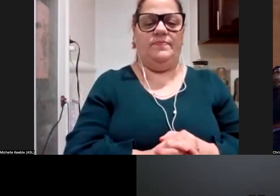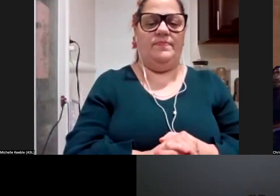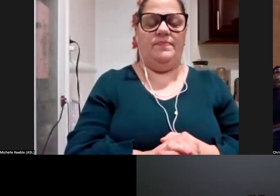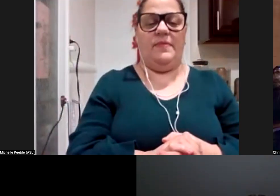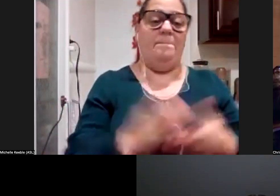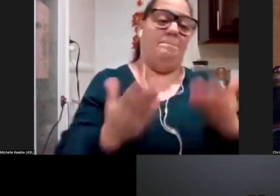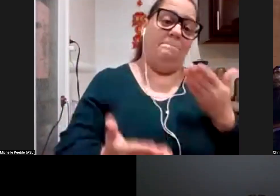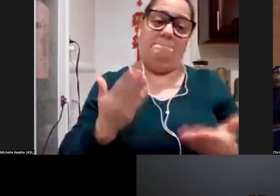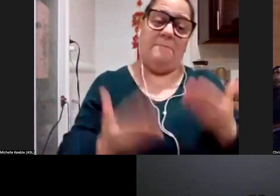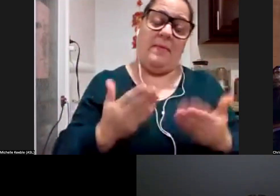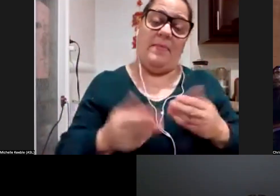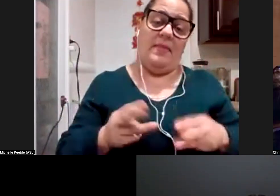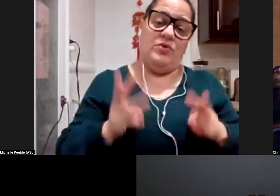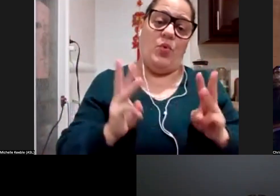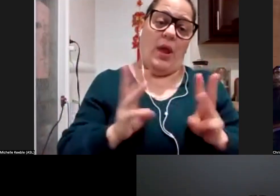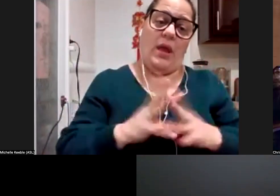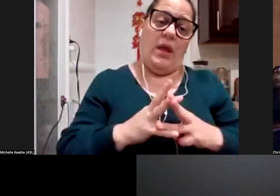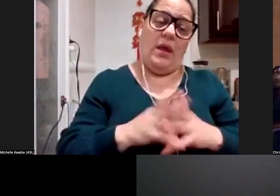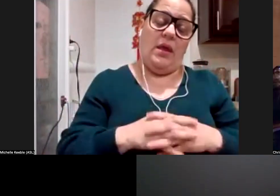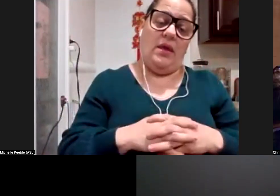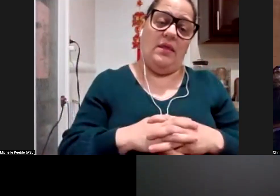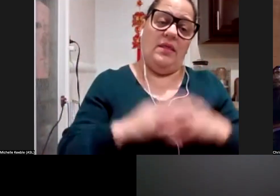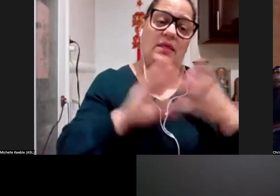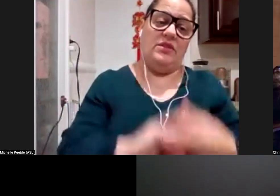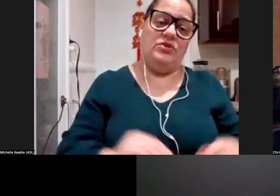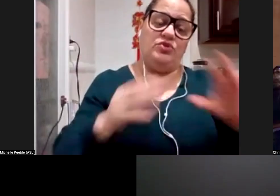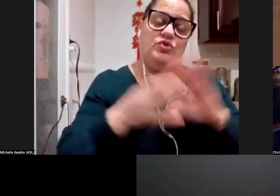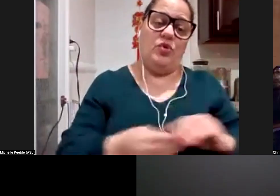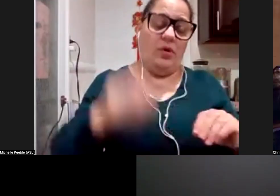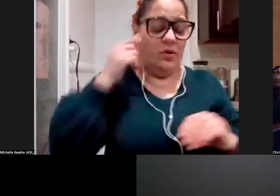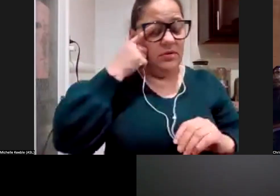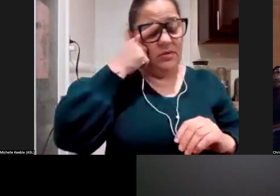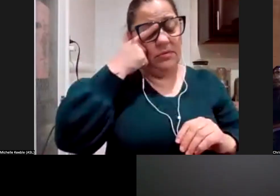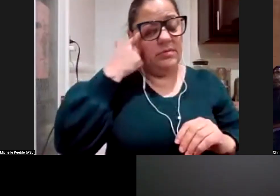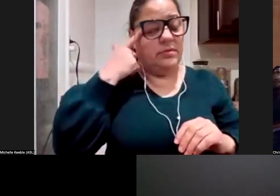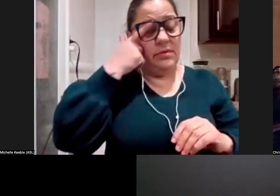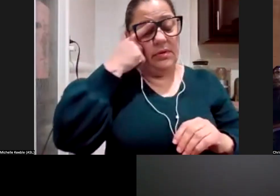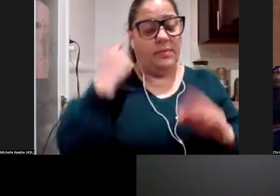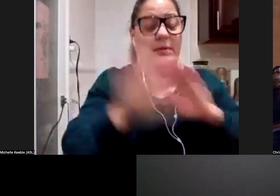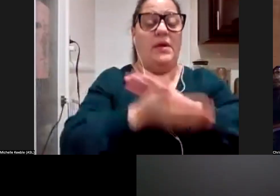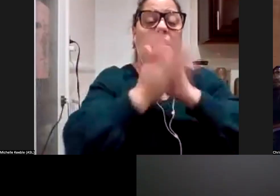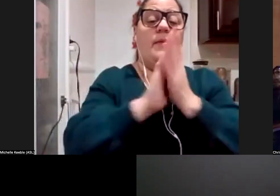there's a way that the stories could and and actually become a part of the museum